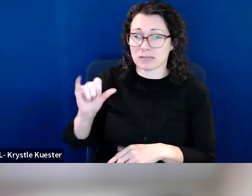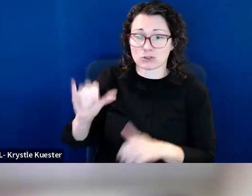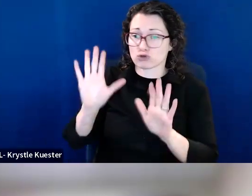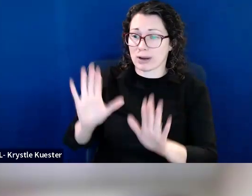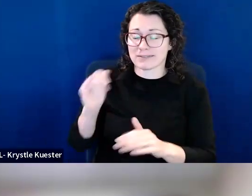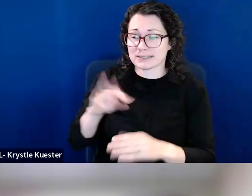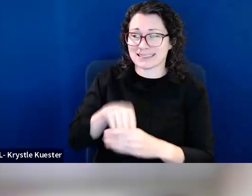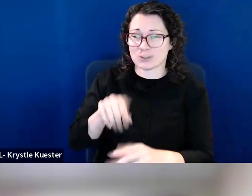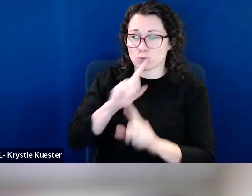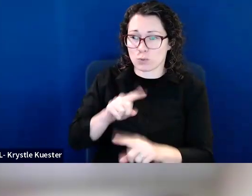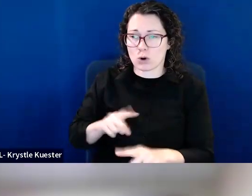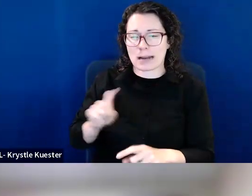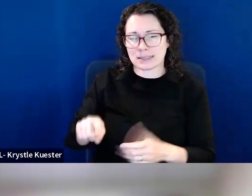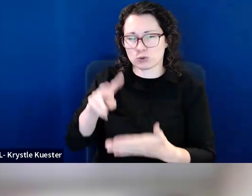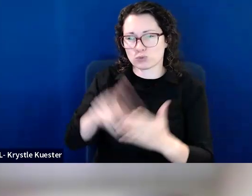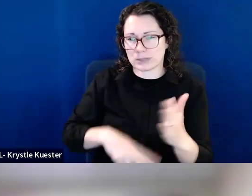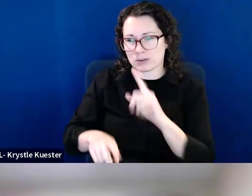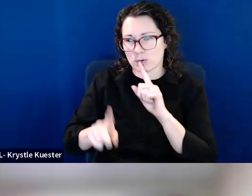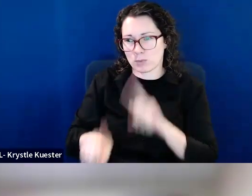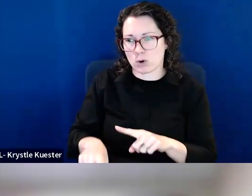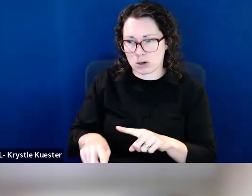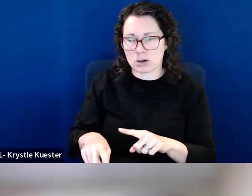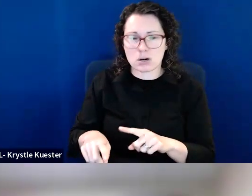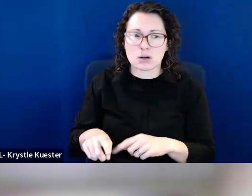I need to I need to read that report, but I we will reference that and then reach